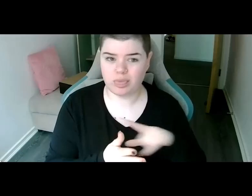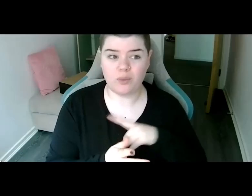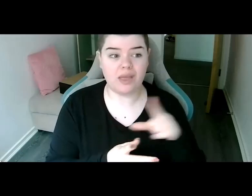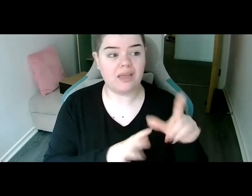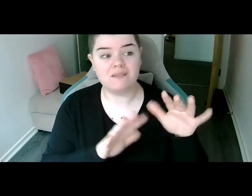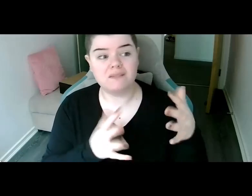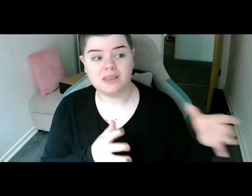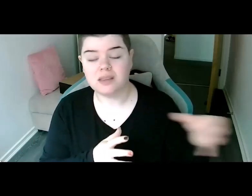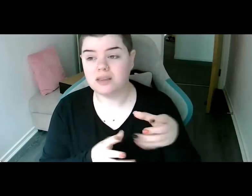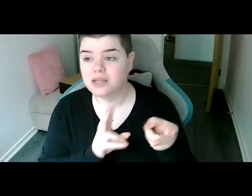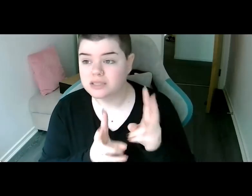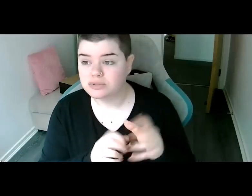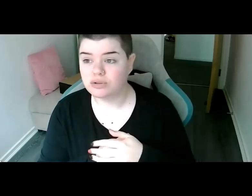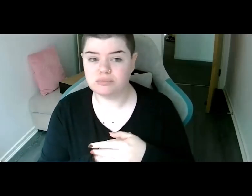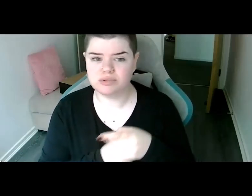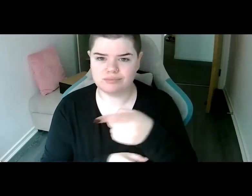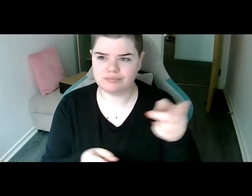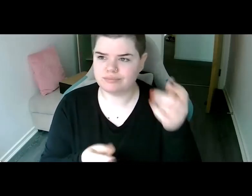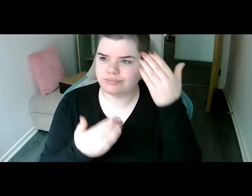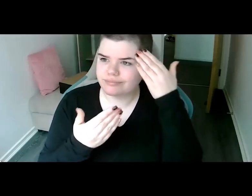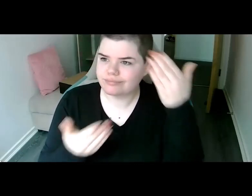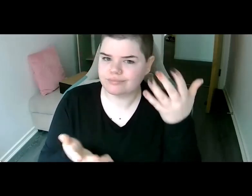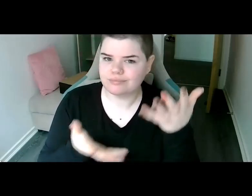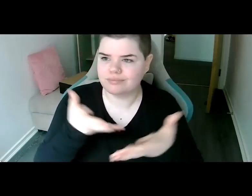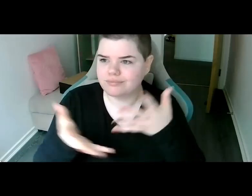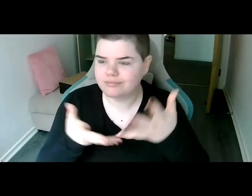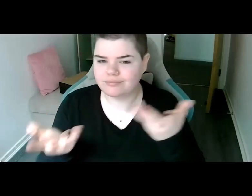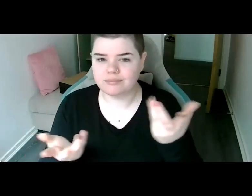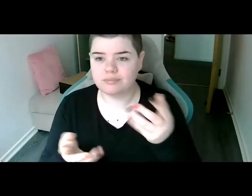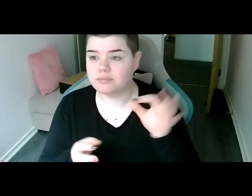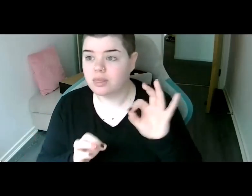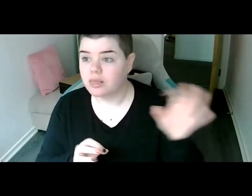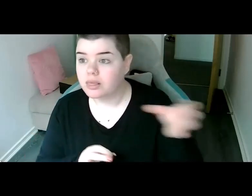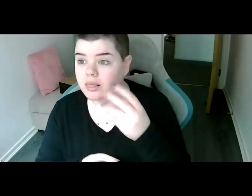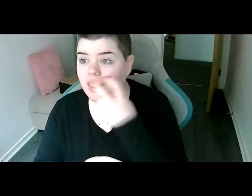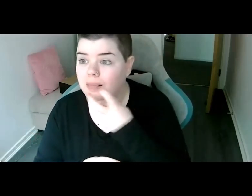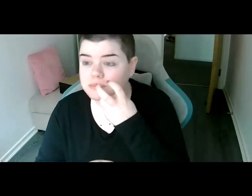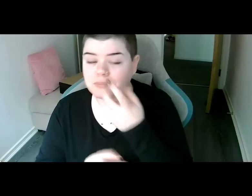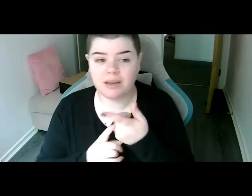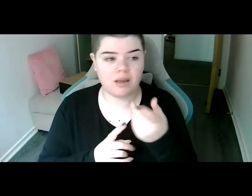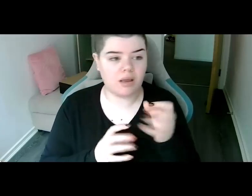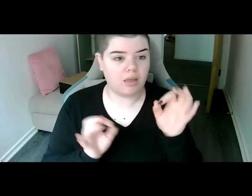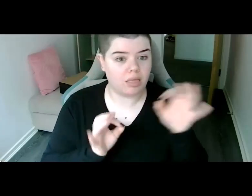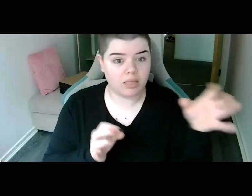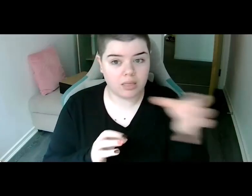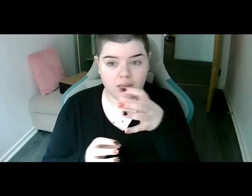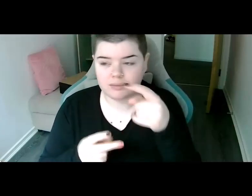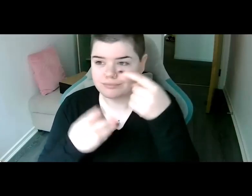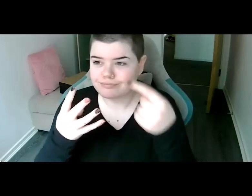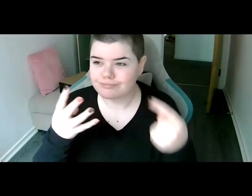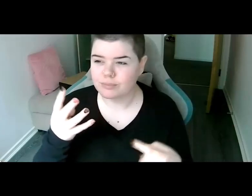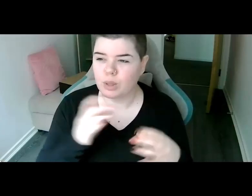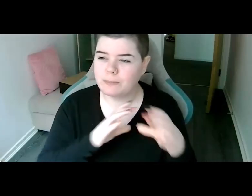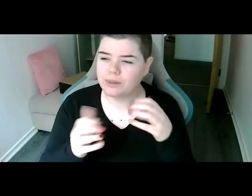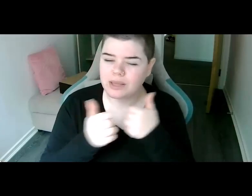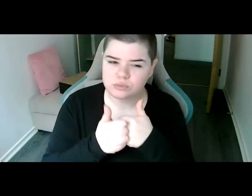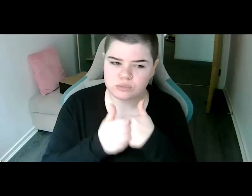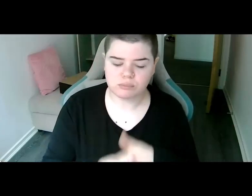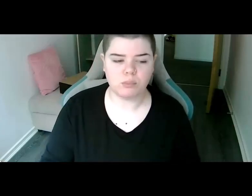through lack of communication, support, communication barriers, not providing an interpreter or a lip speaker or any number of